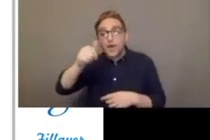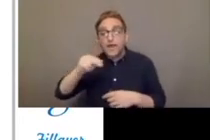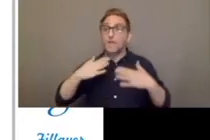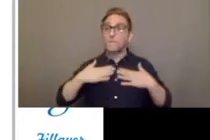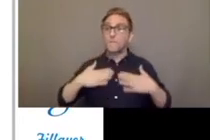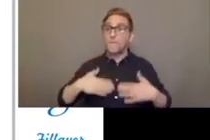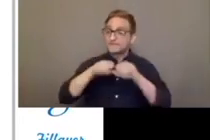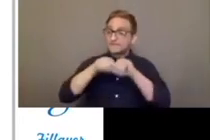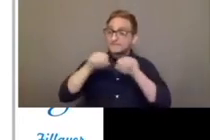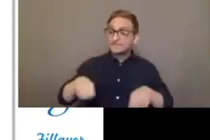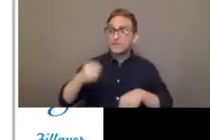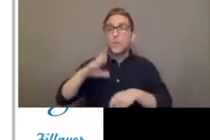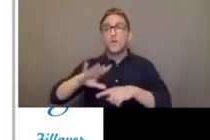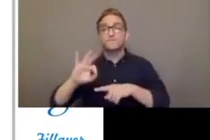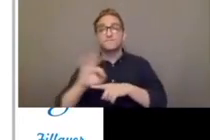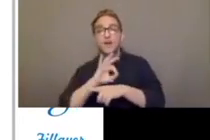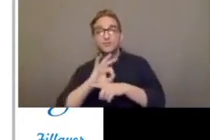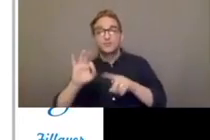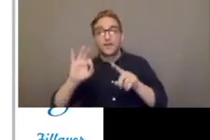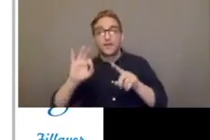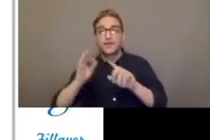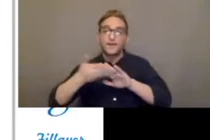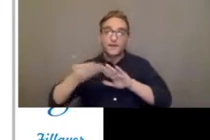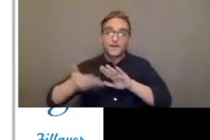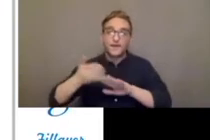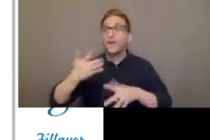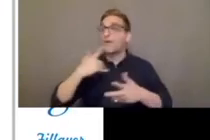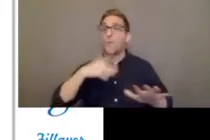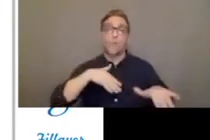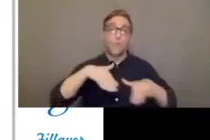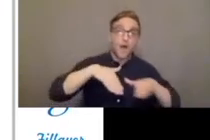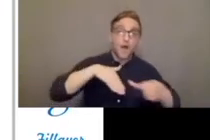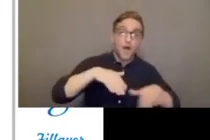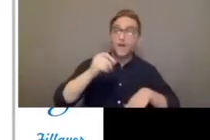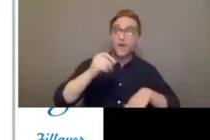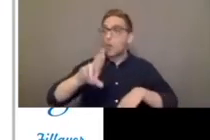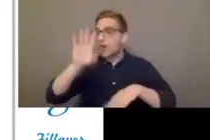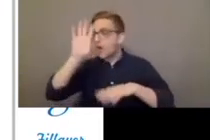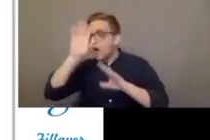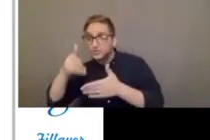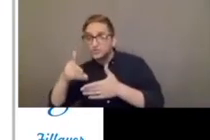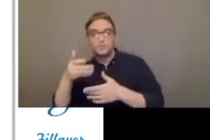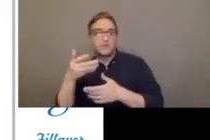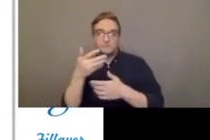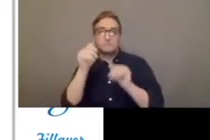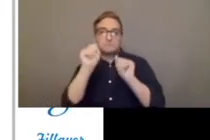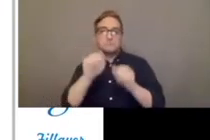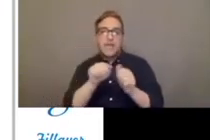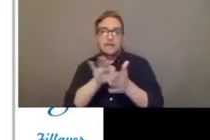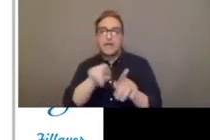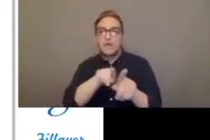that's concentrating, walking, et cetera, qualifies as a disability under all three